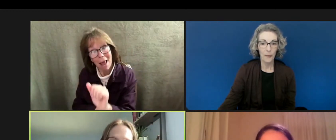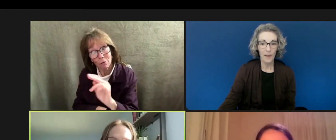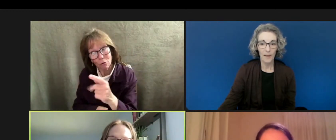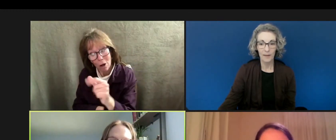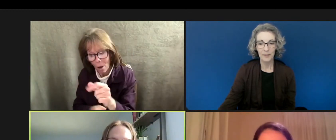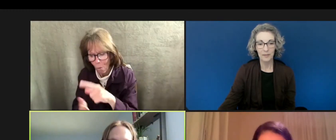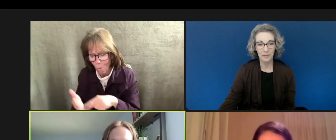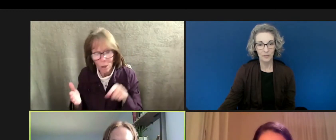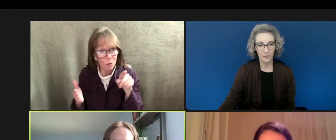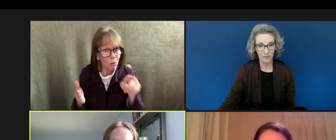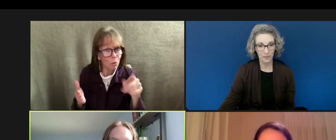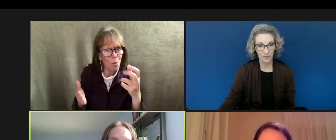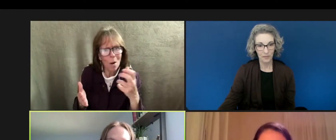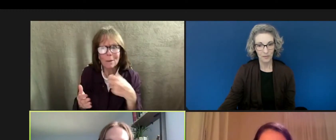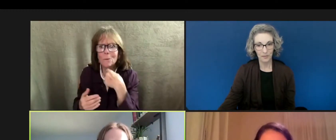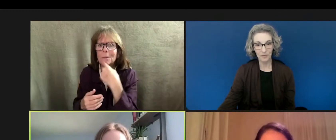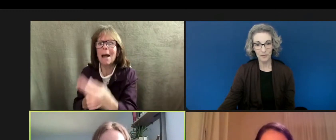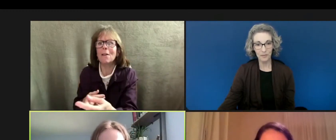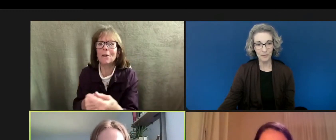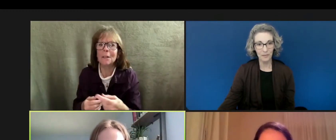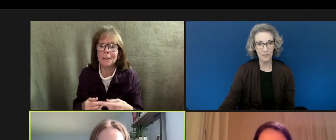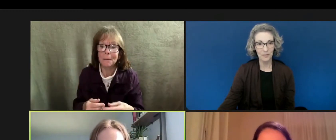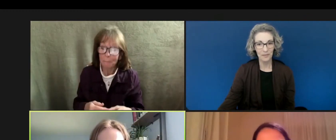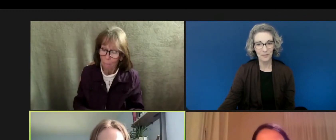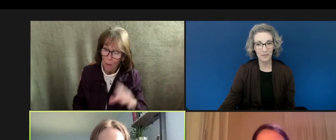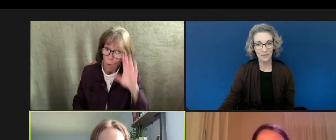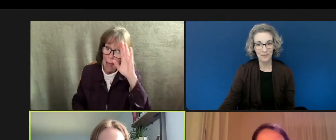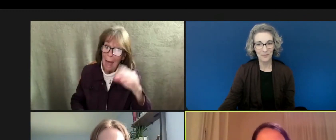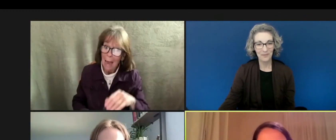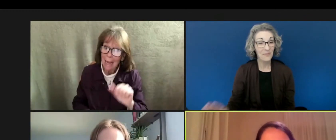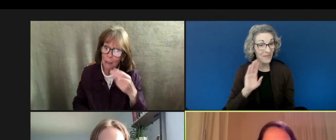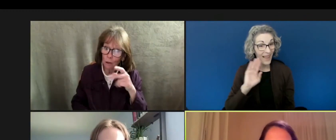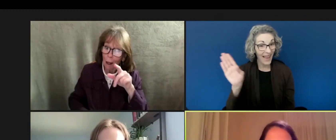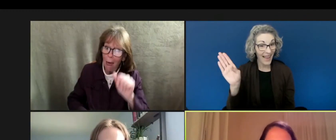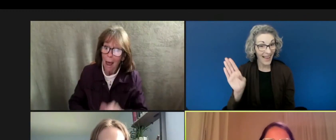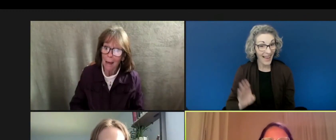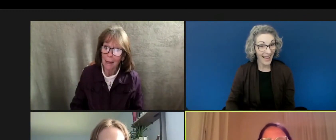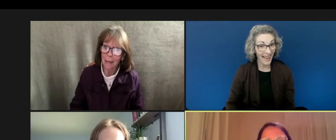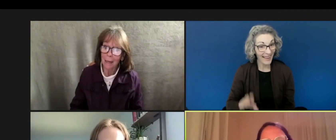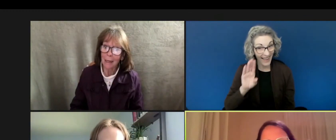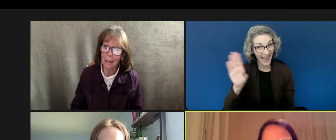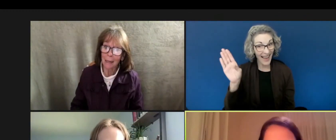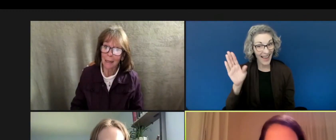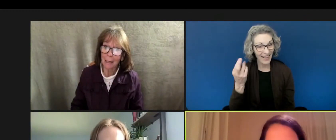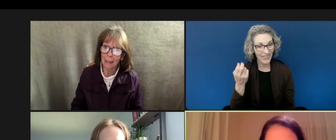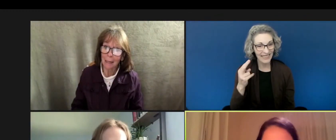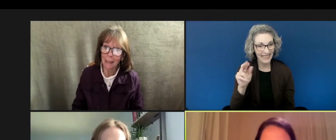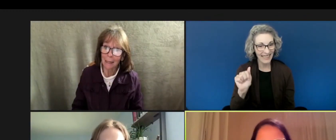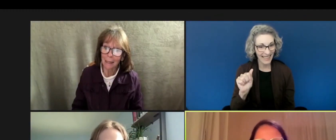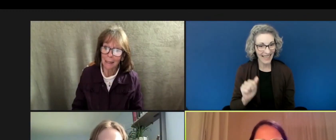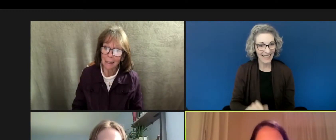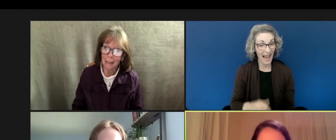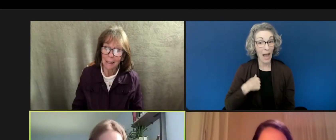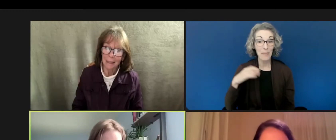And we're gonna talk about those things. Hi, Angela. Hi, Christina. I'm back.